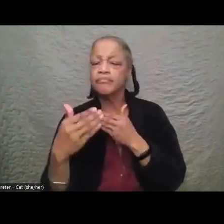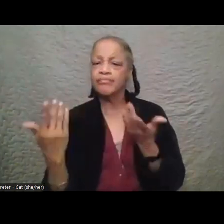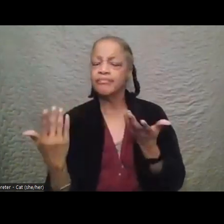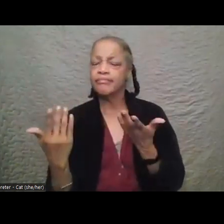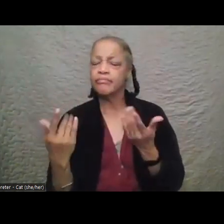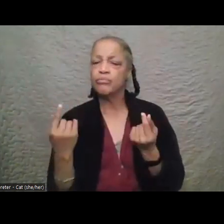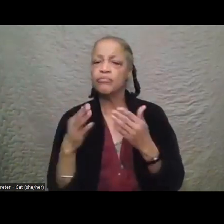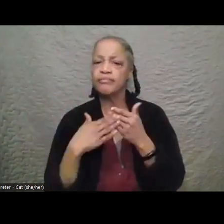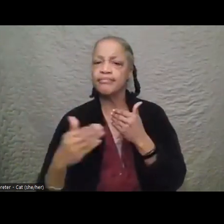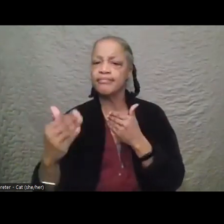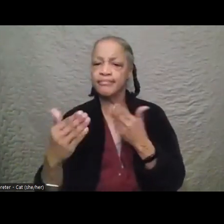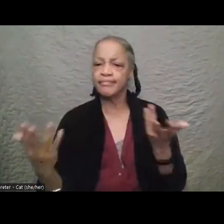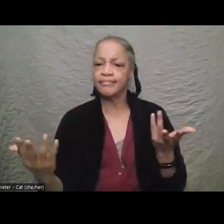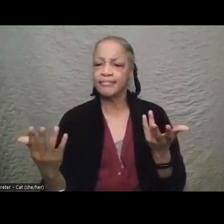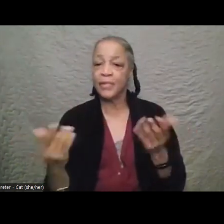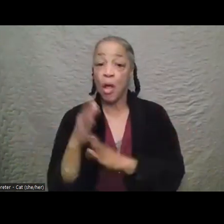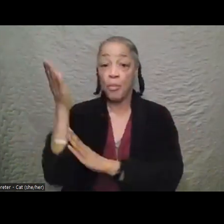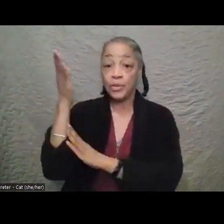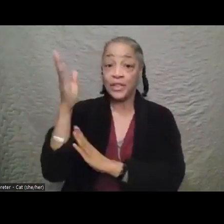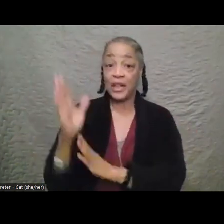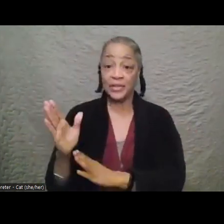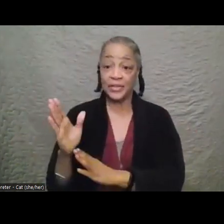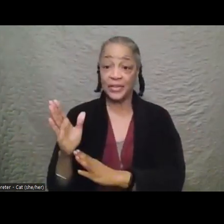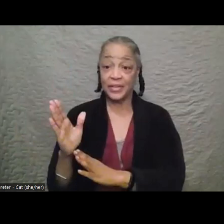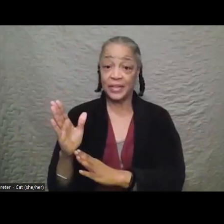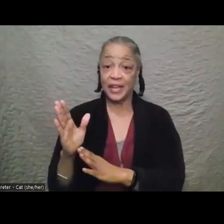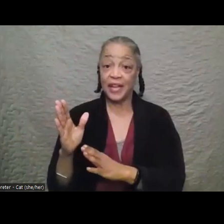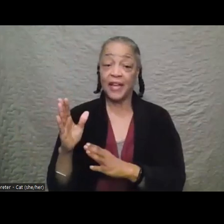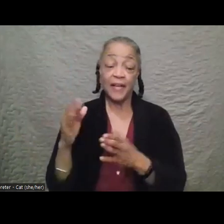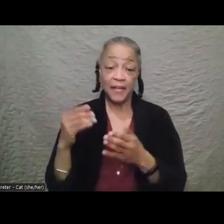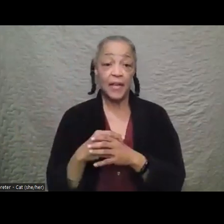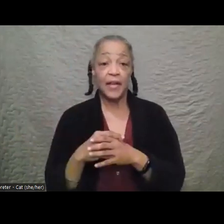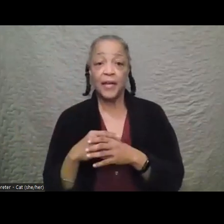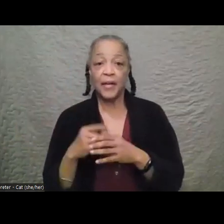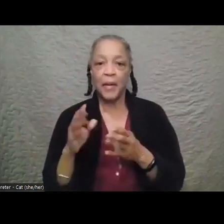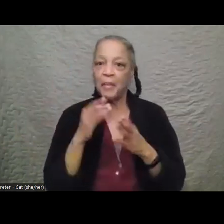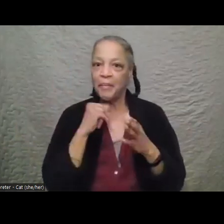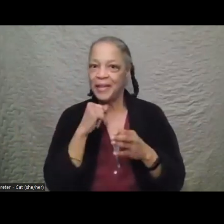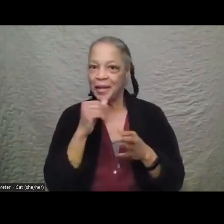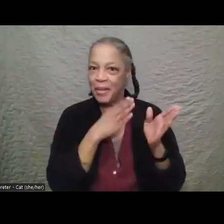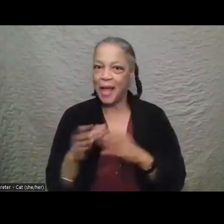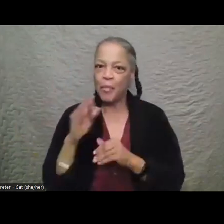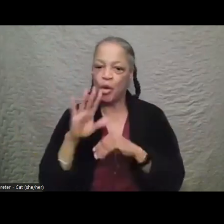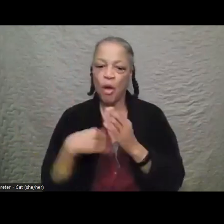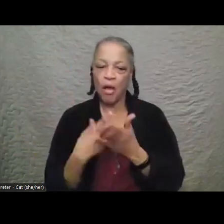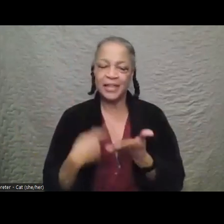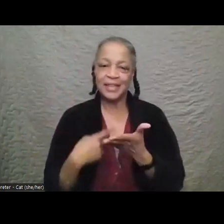Our presenters have made a case , not necessarily planned but I thought about the need for more